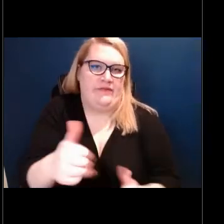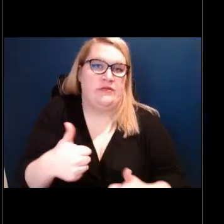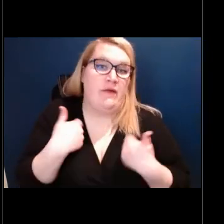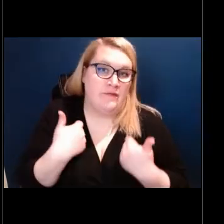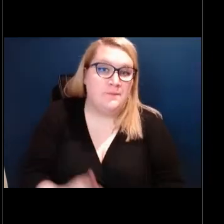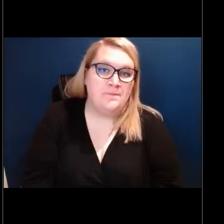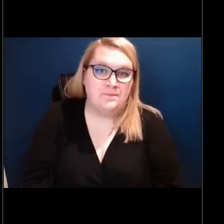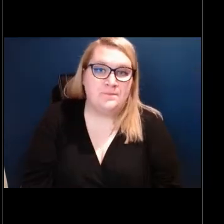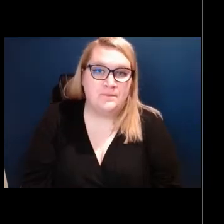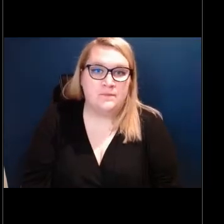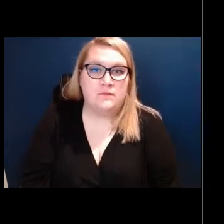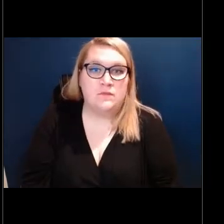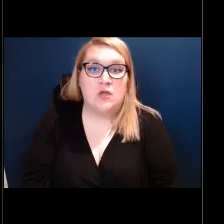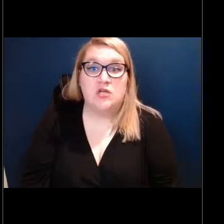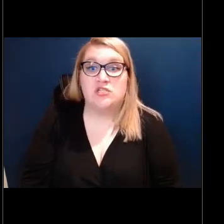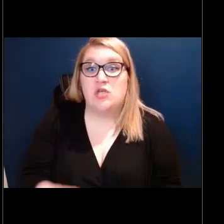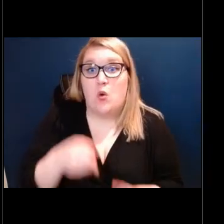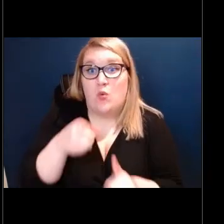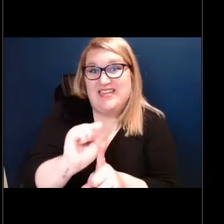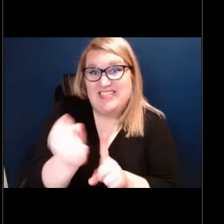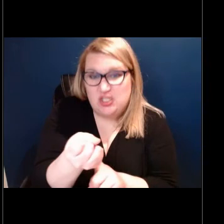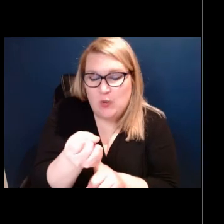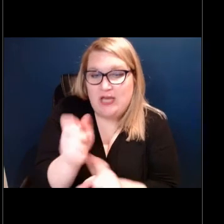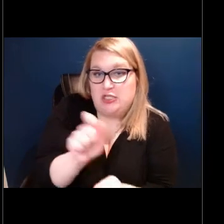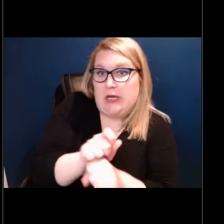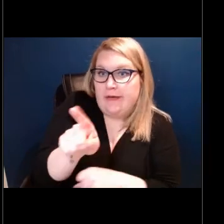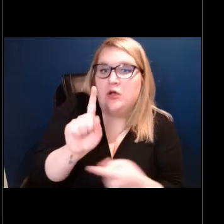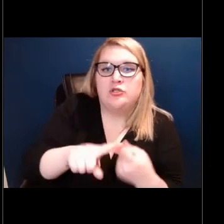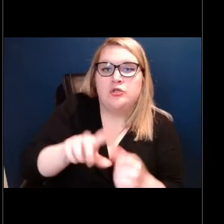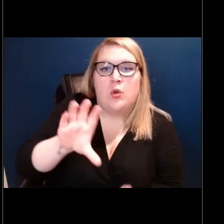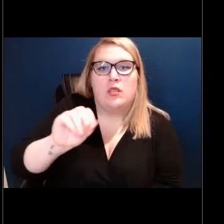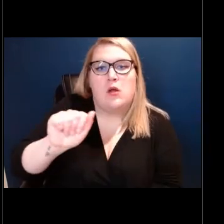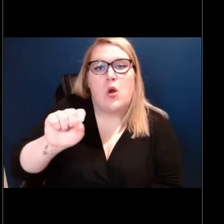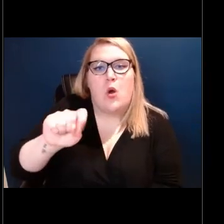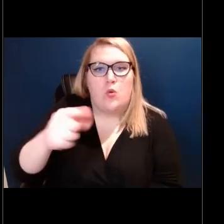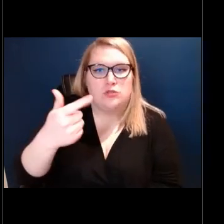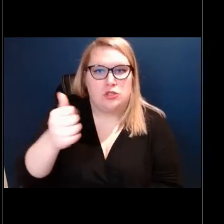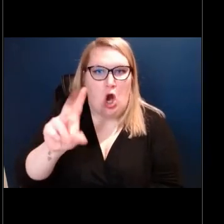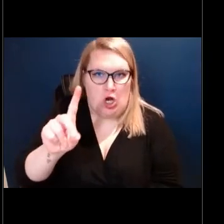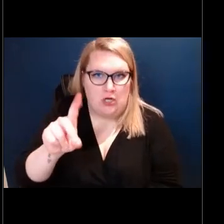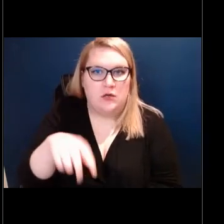So in this case, it was the coast guard that the signal went to. There's the beacon, if you can see it. But in many other cases,